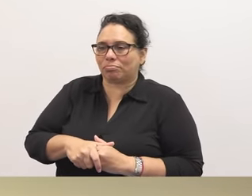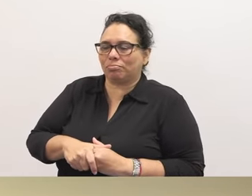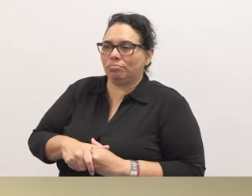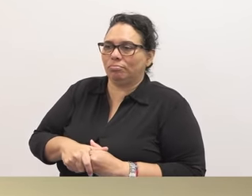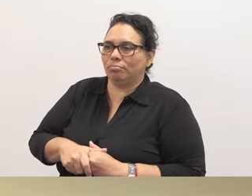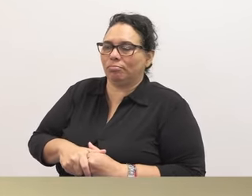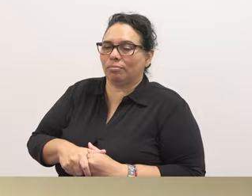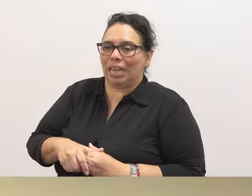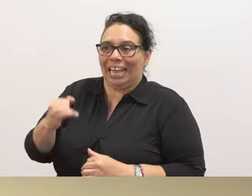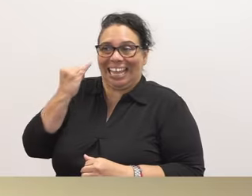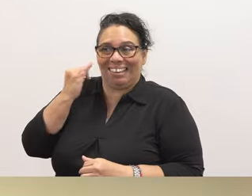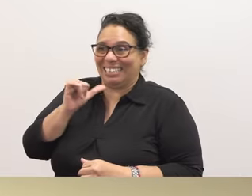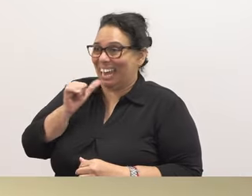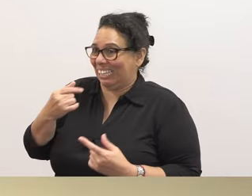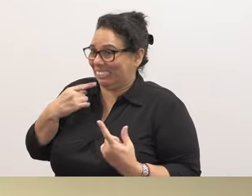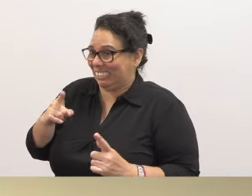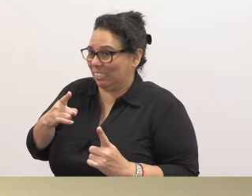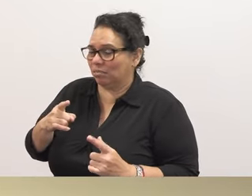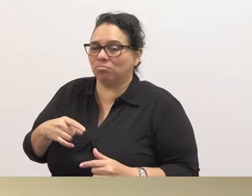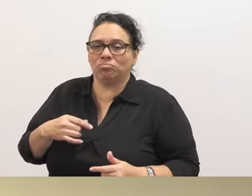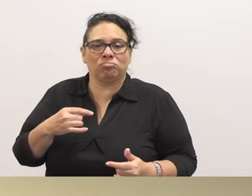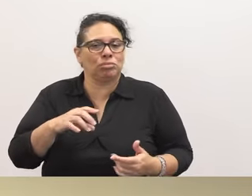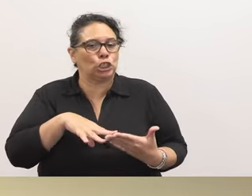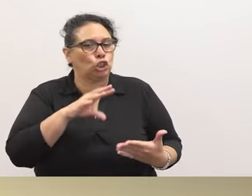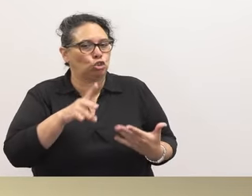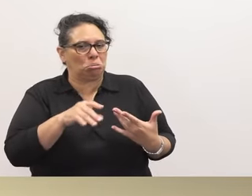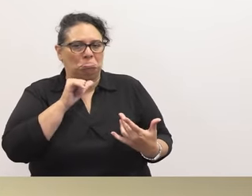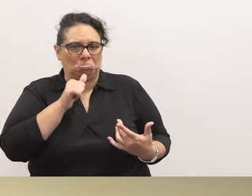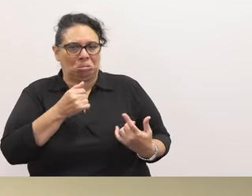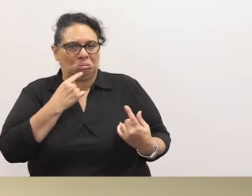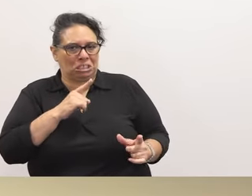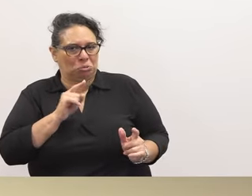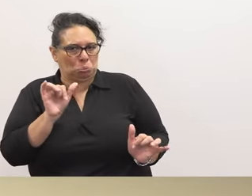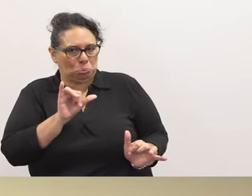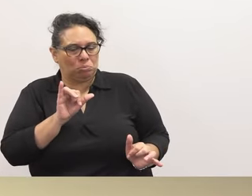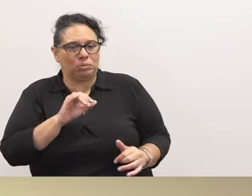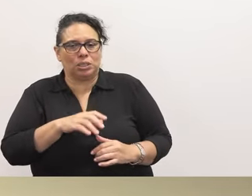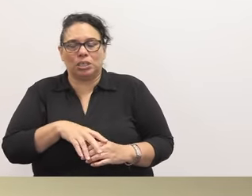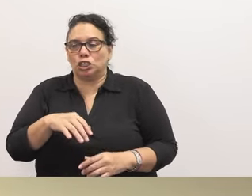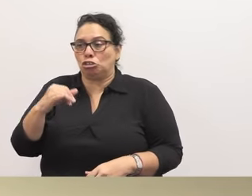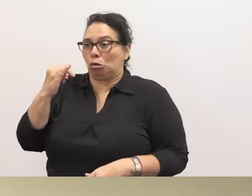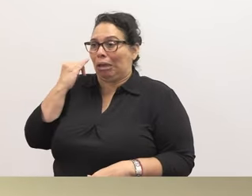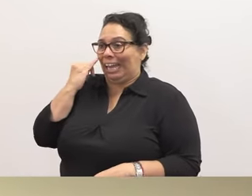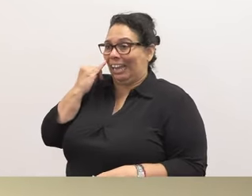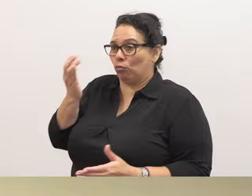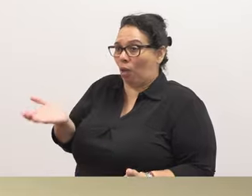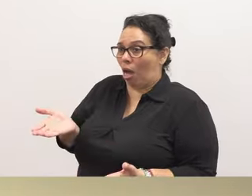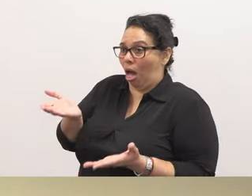And where if we calibrate in ways that uplift African American students, those strategies for everybody.